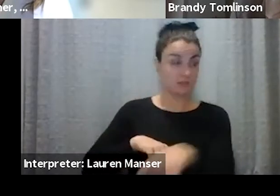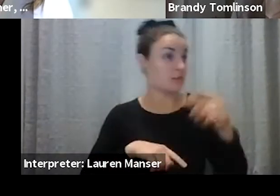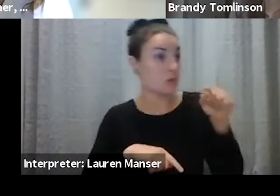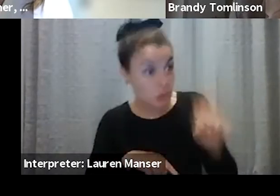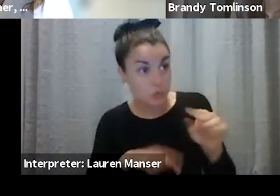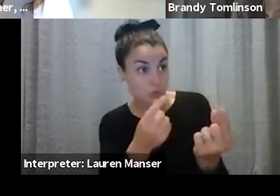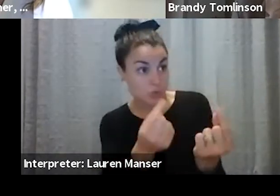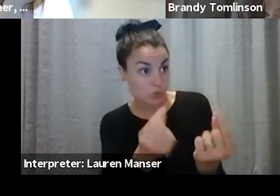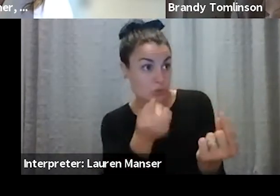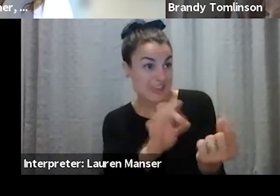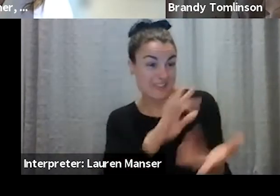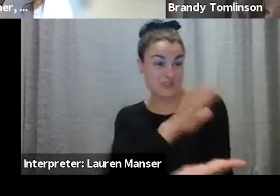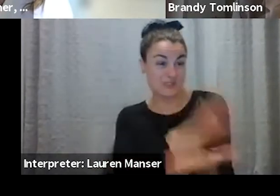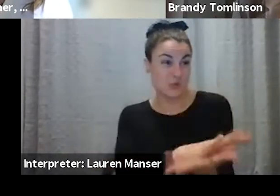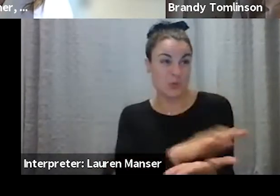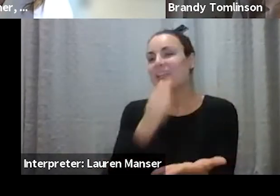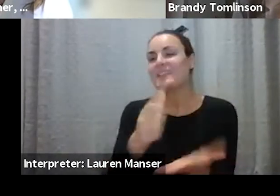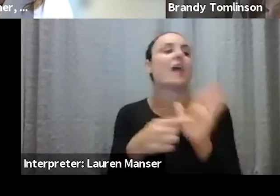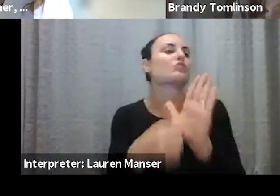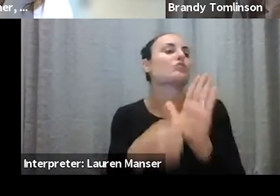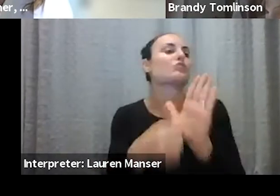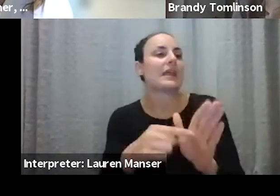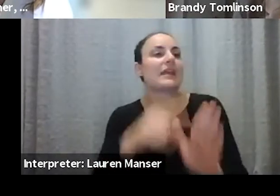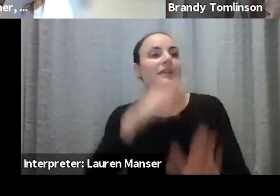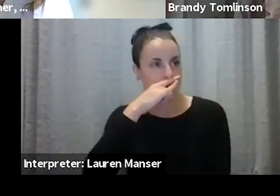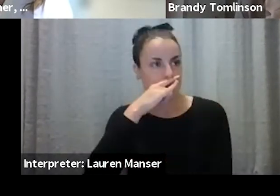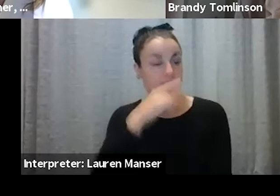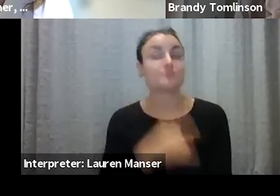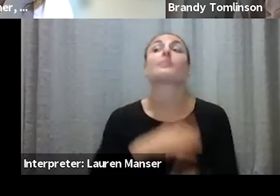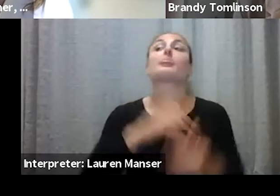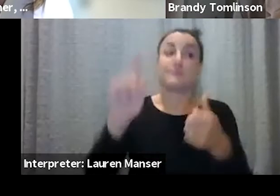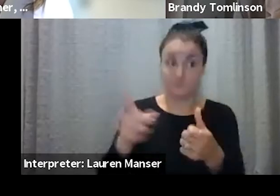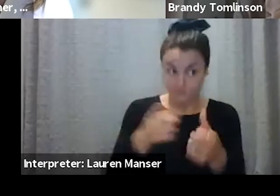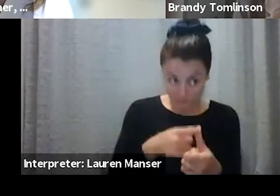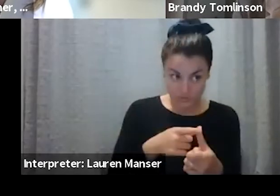The first thing you wanna do is, you wanna make a report to the committee on special education.